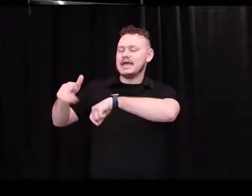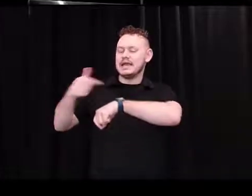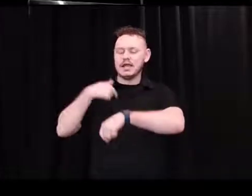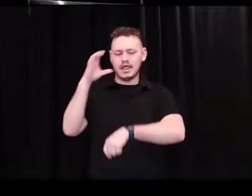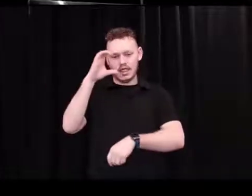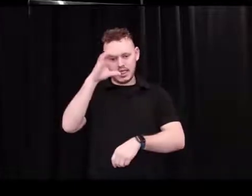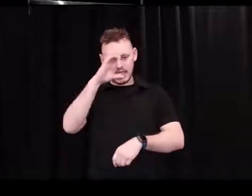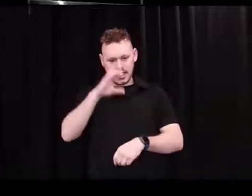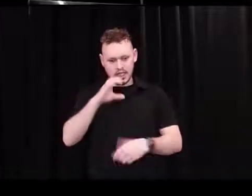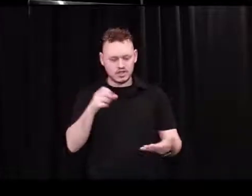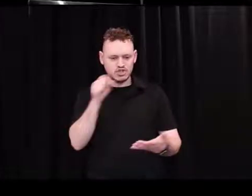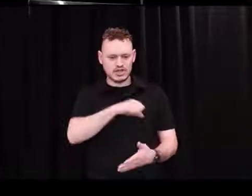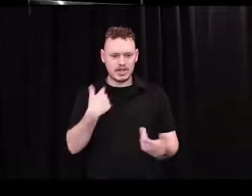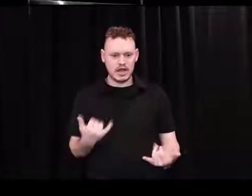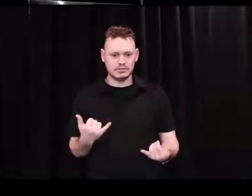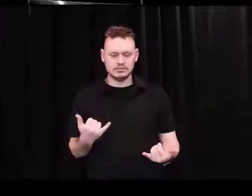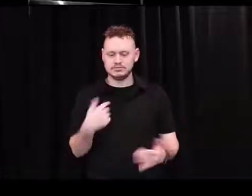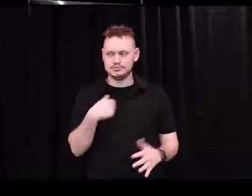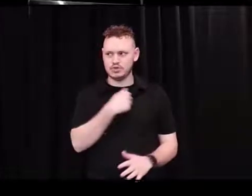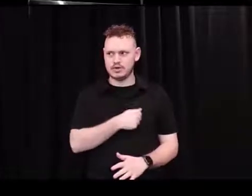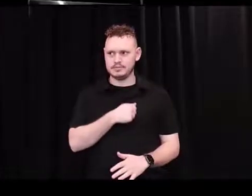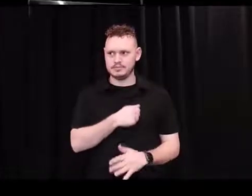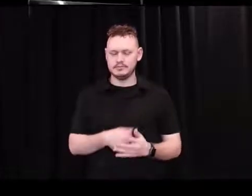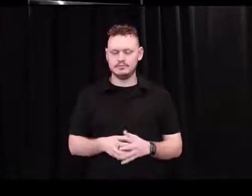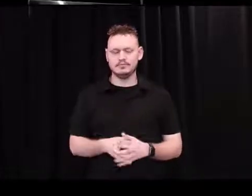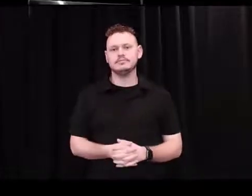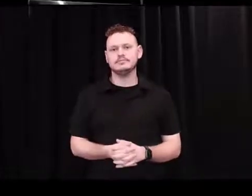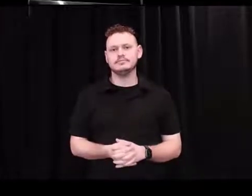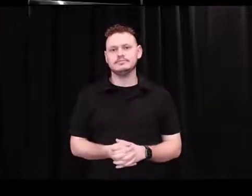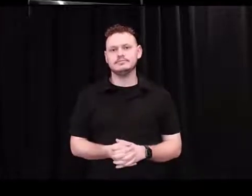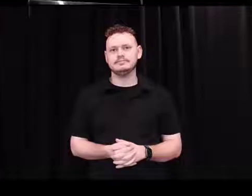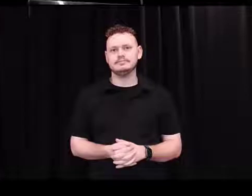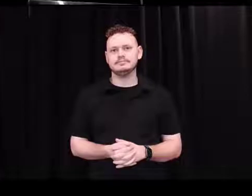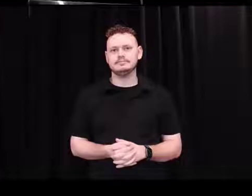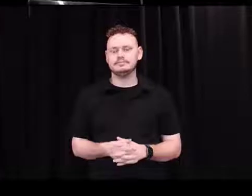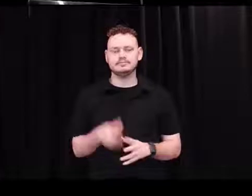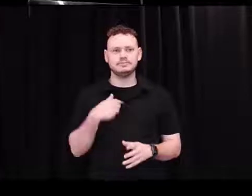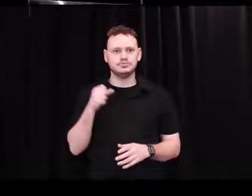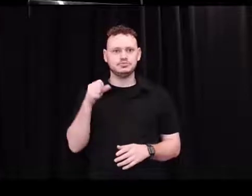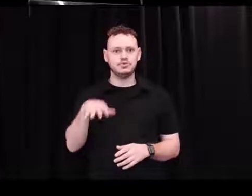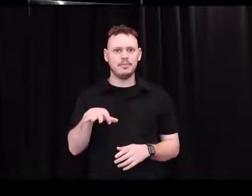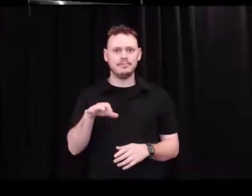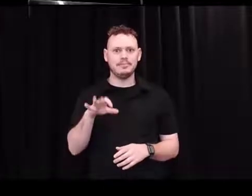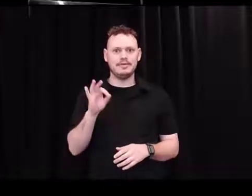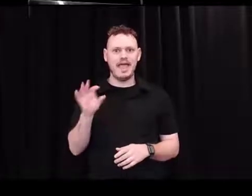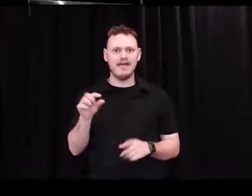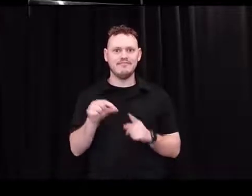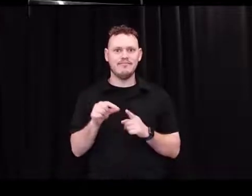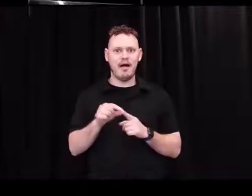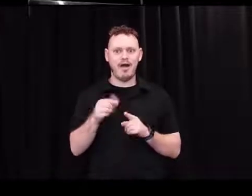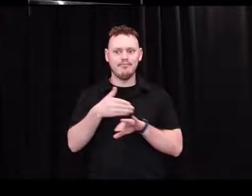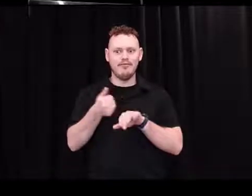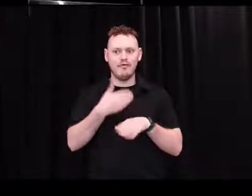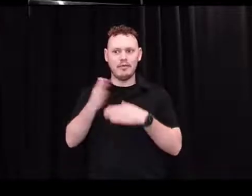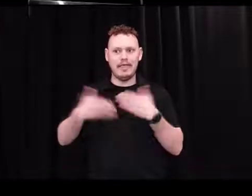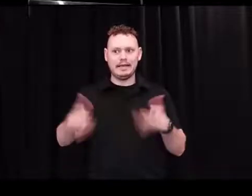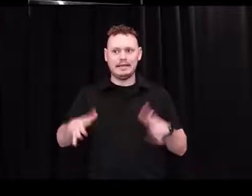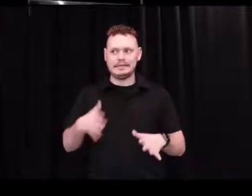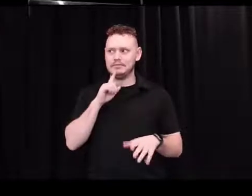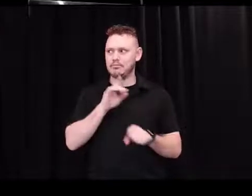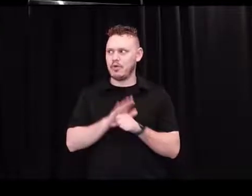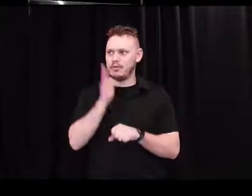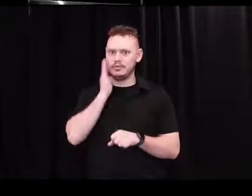well shit, now what do? I sorry, I'm going to drop an F bomb before we end this I promise. You can,